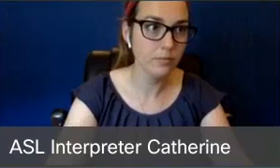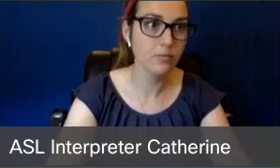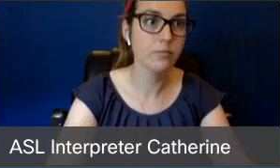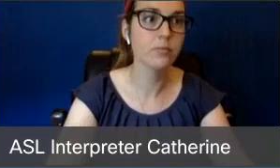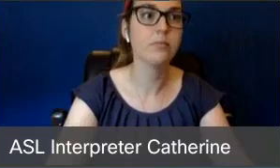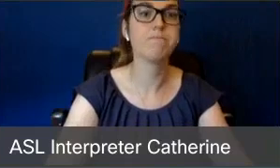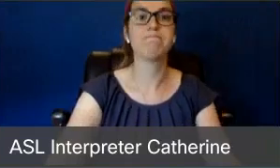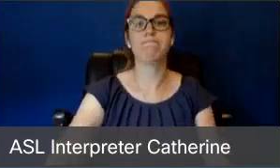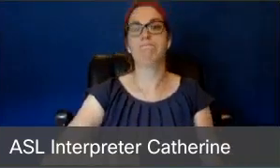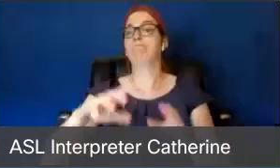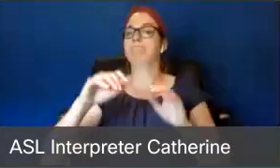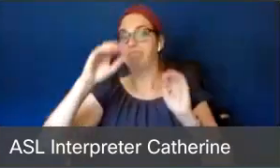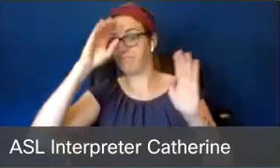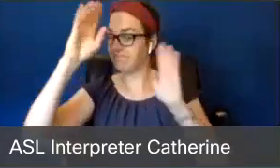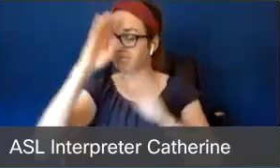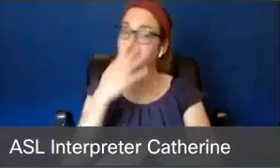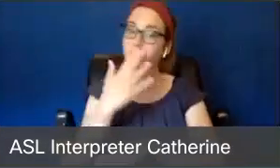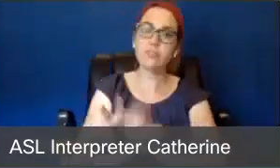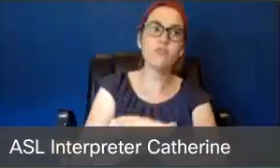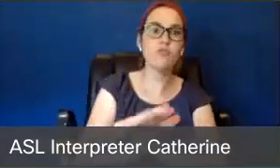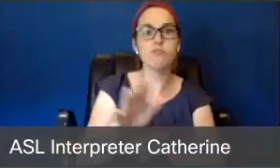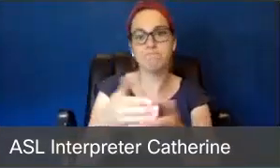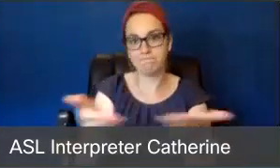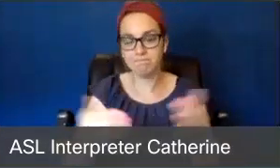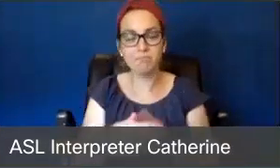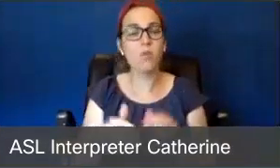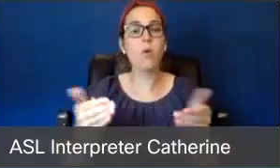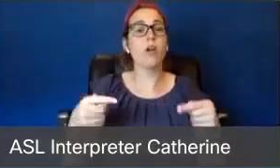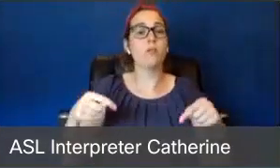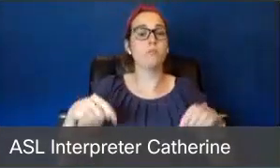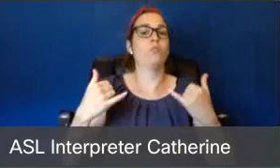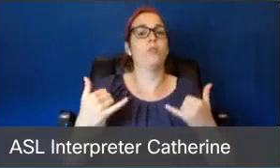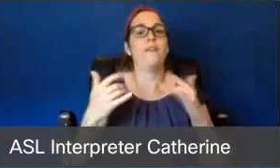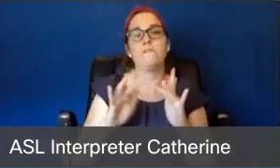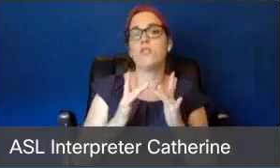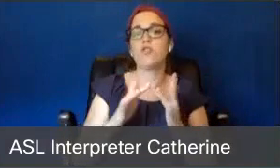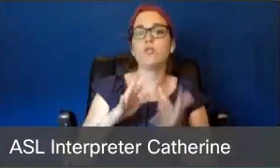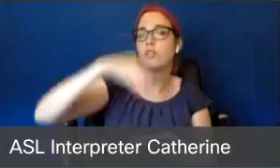Good afternoon everyone, I would like to welcome you to today's virtual learning community on medicated